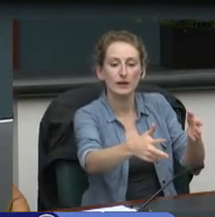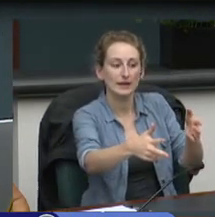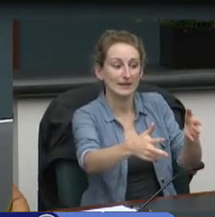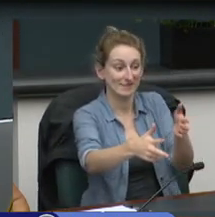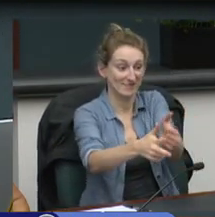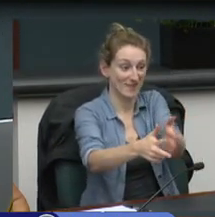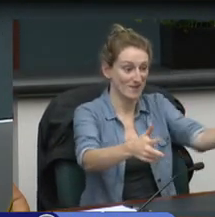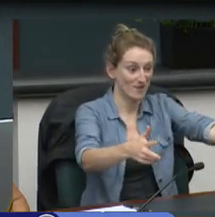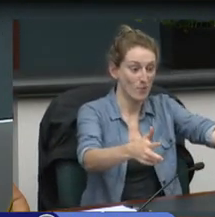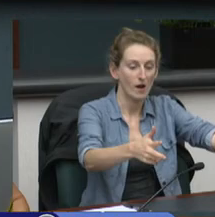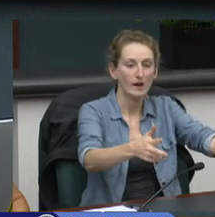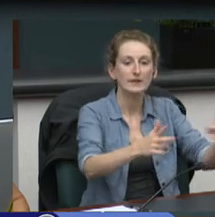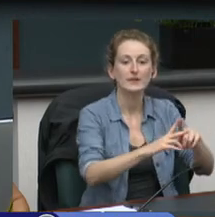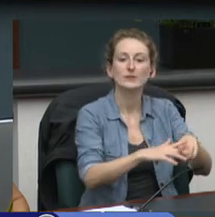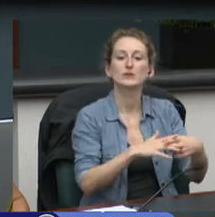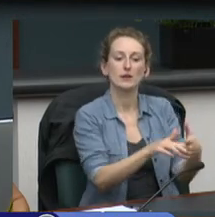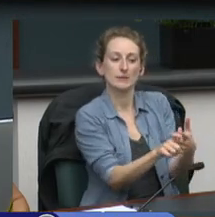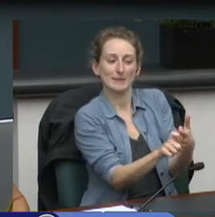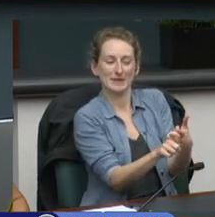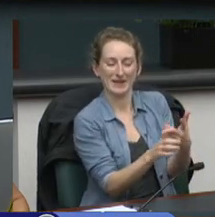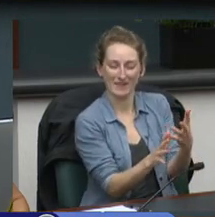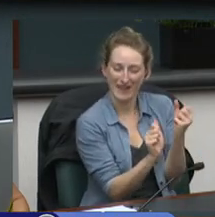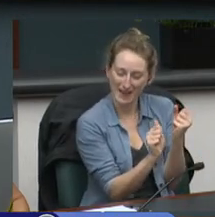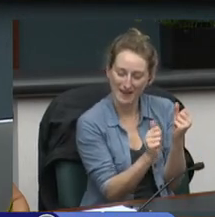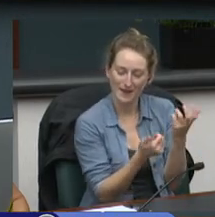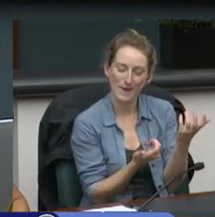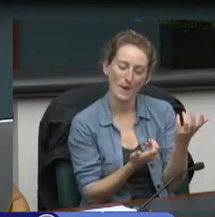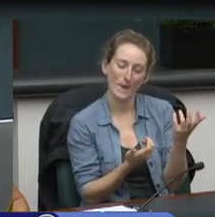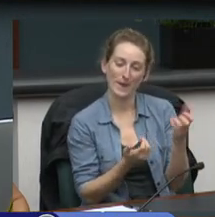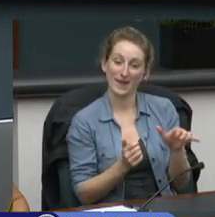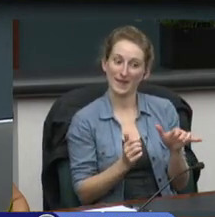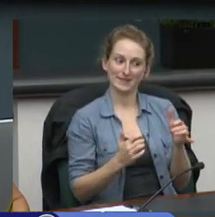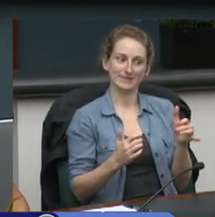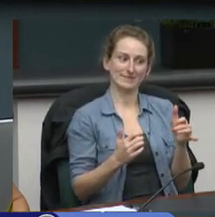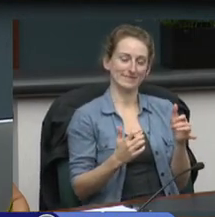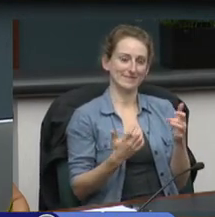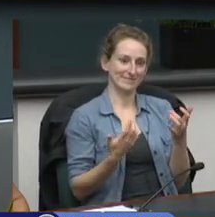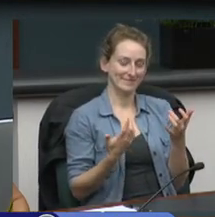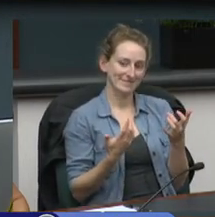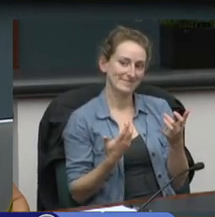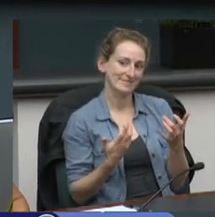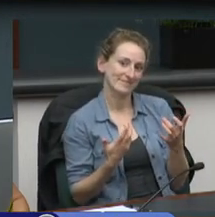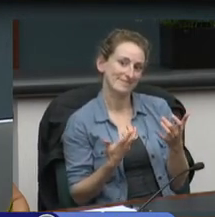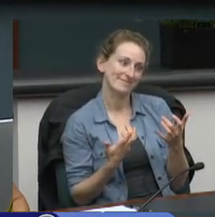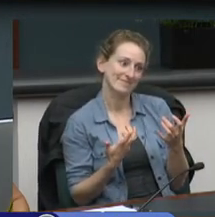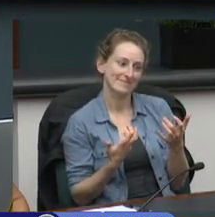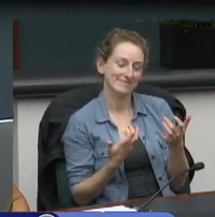that's a key thing the I support the complete elimination of parking